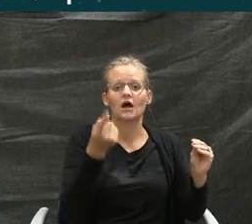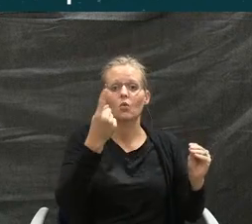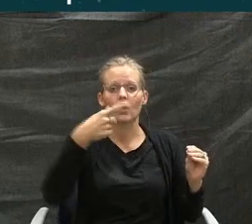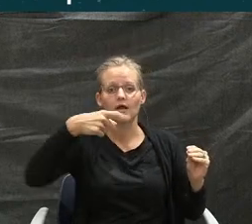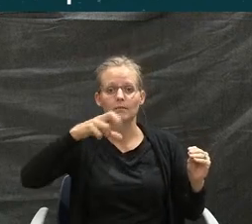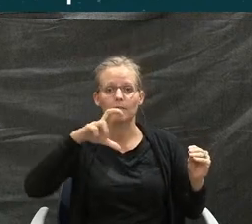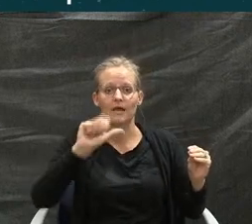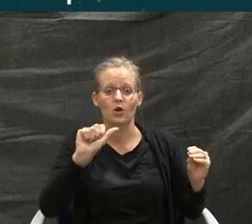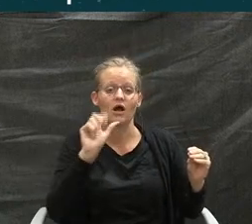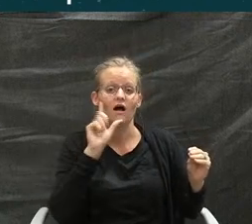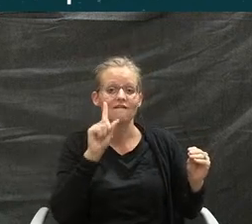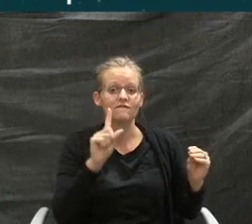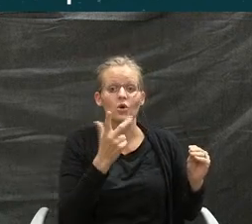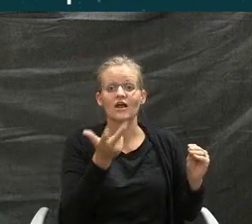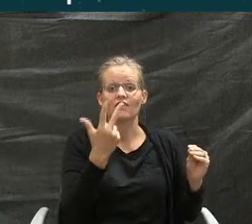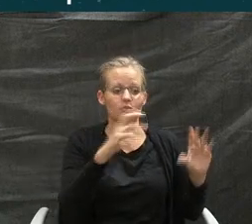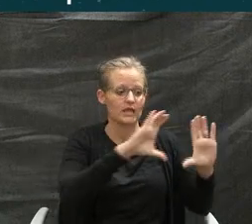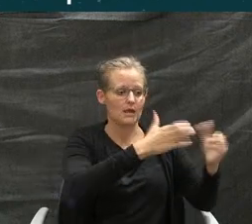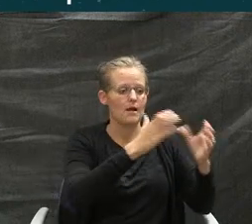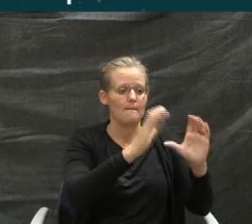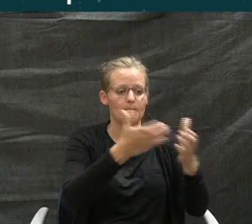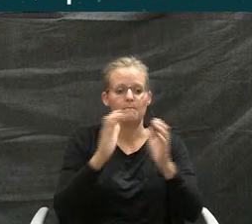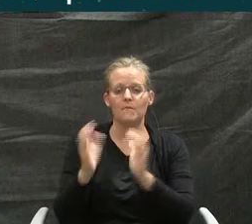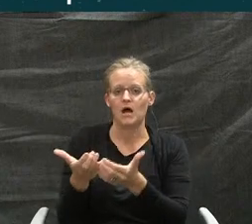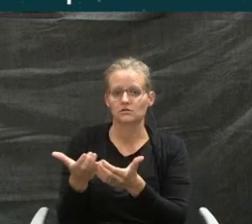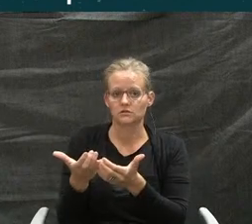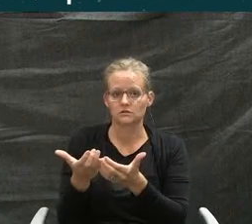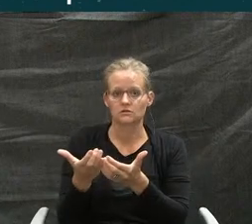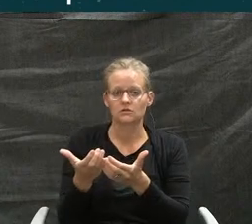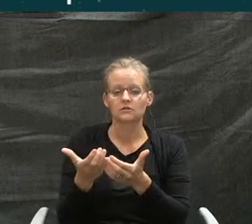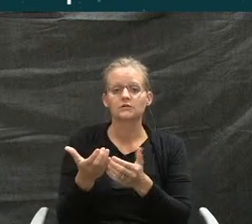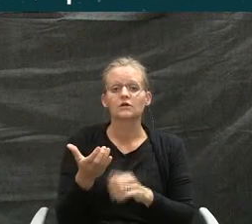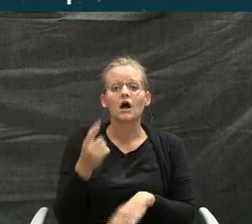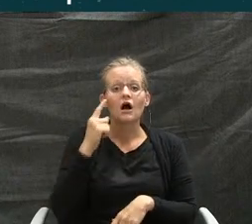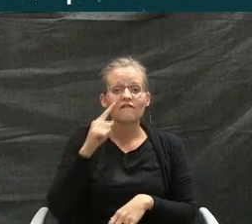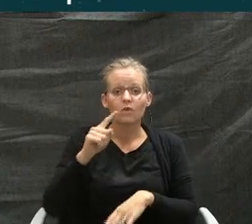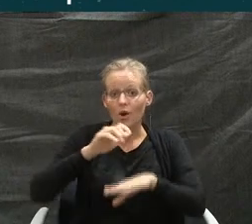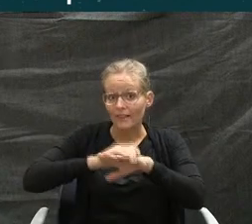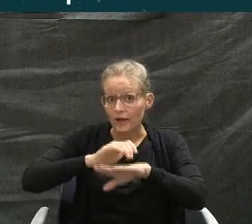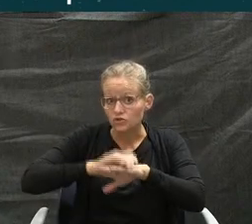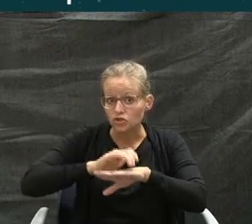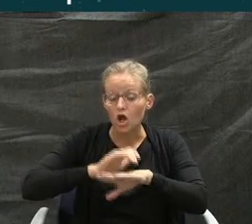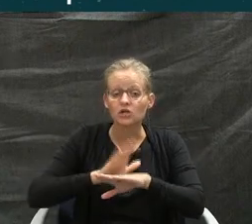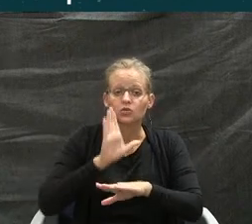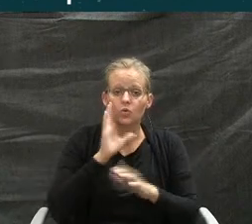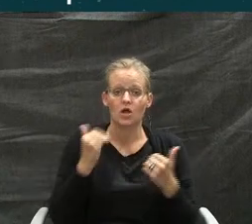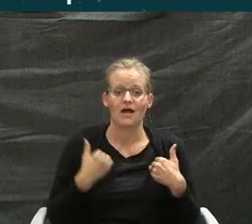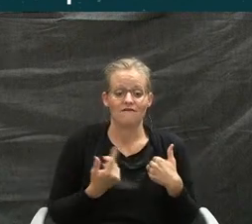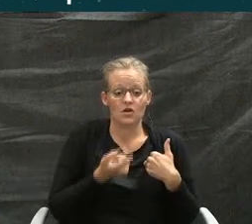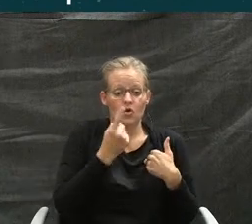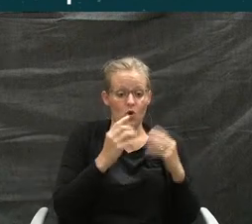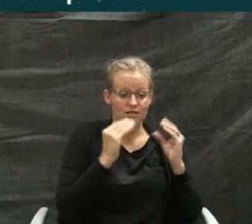it was a language arts lesson 1 teacher maybe doing a comprehension lesson, 1 teacher maybe doing a guided right?